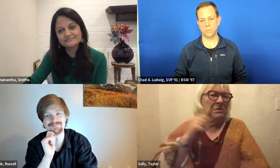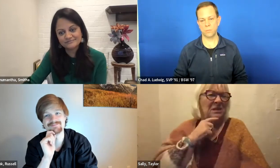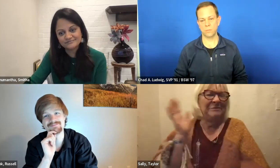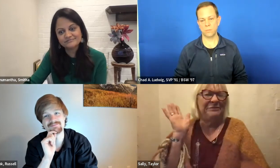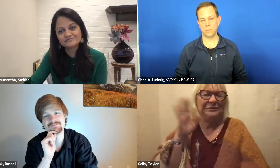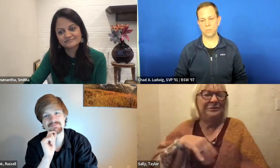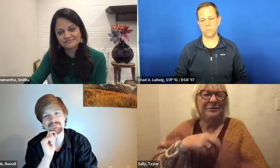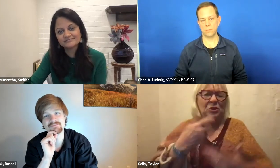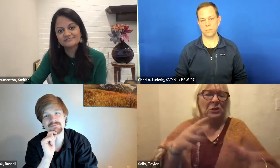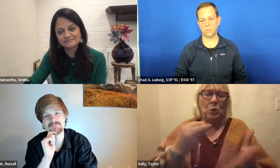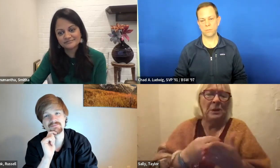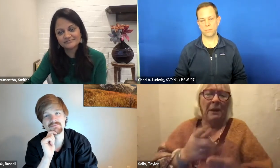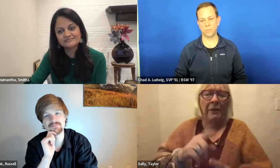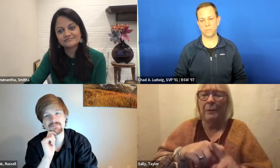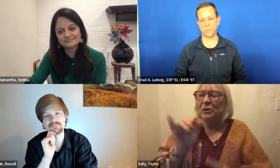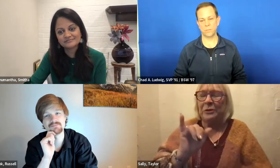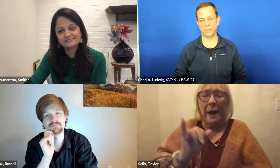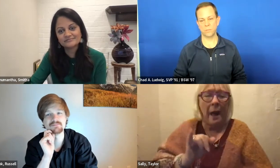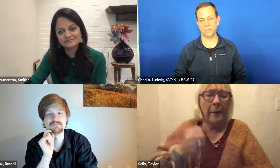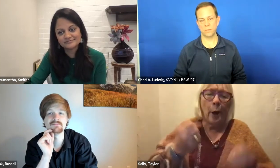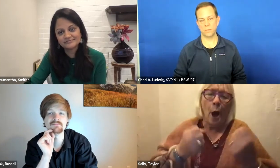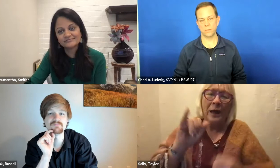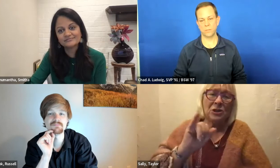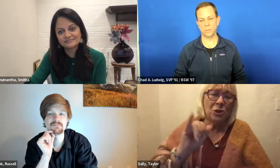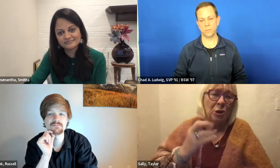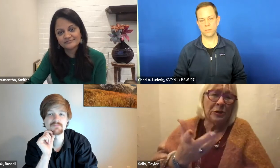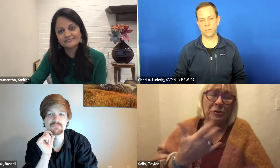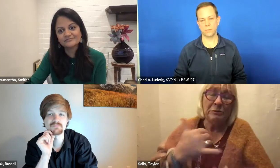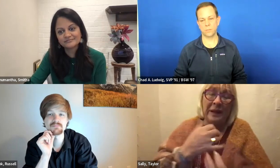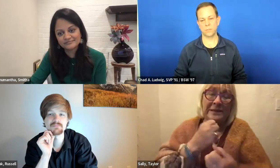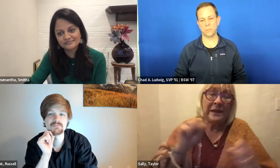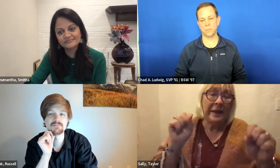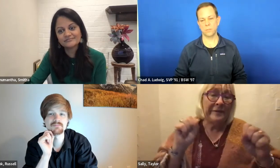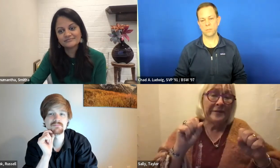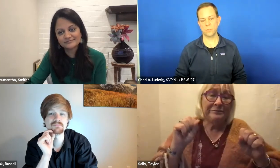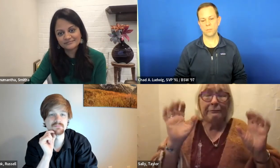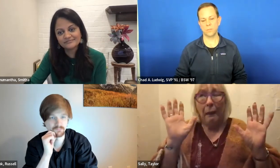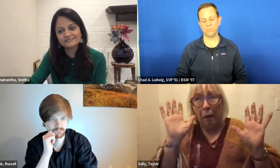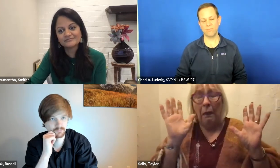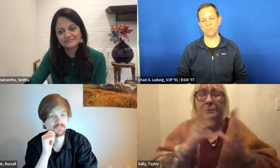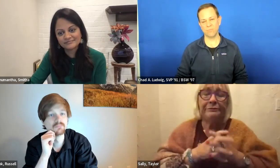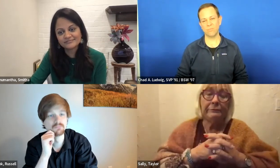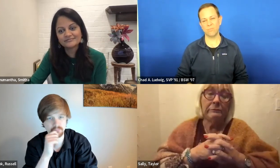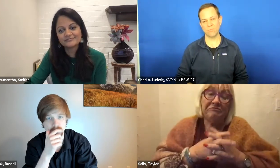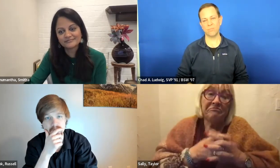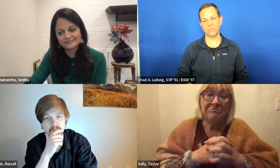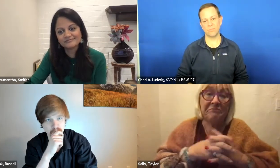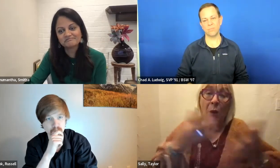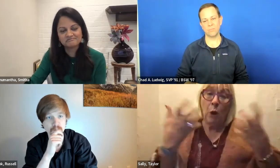to be paying into that, but, you know, I was like, "Oh, what a waste of money," but it's the same as car insurance, you know? It's better to be safe than sorry,